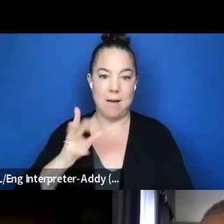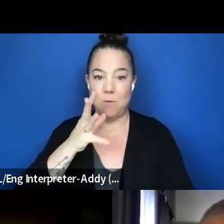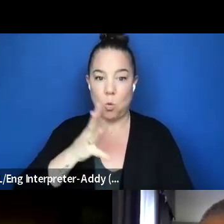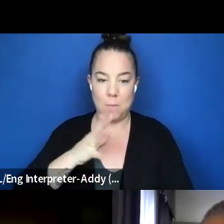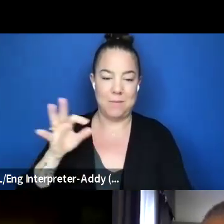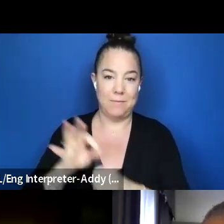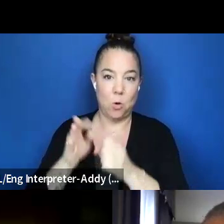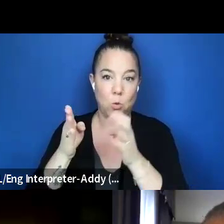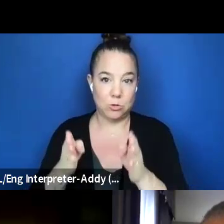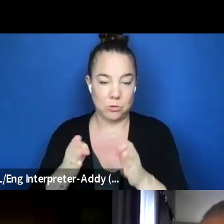Adeleigh Belyeu: so.